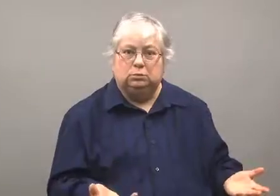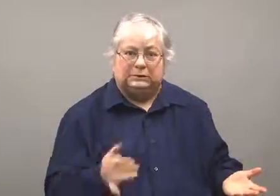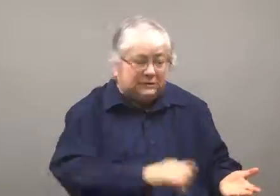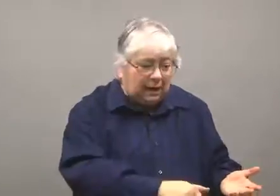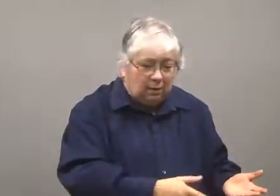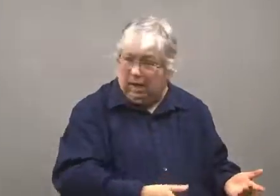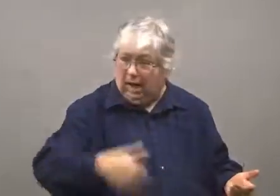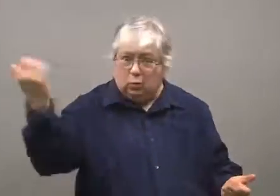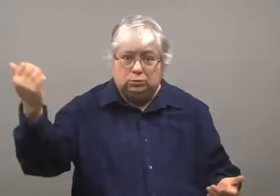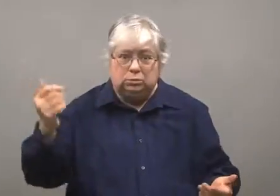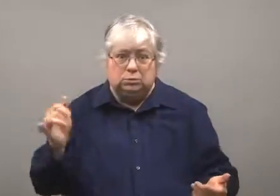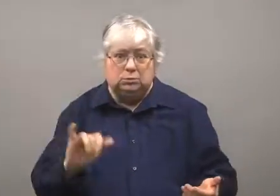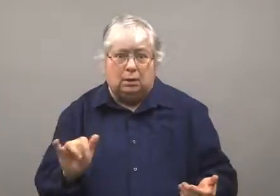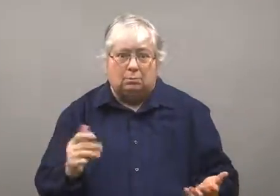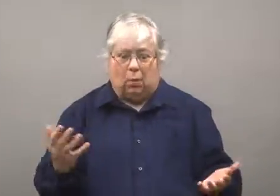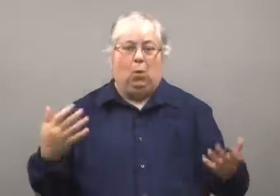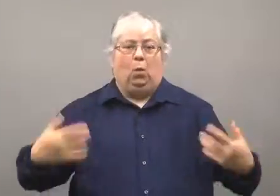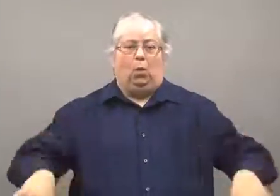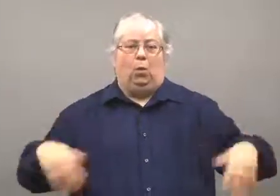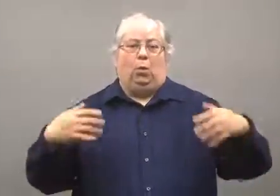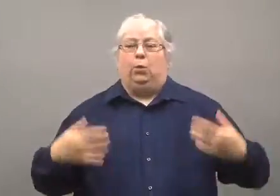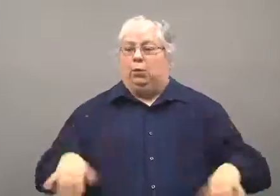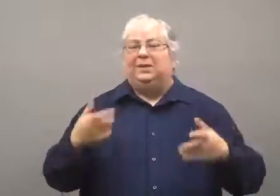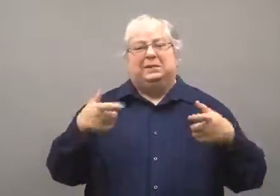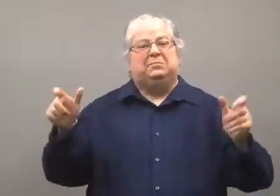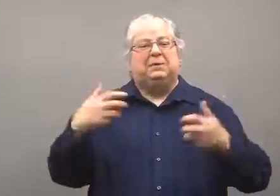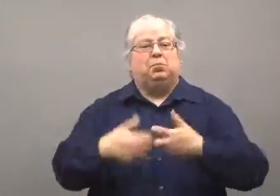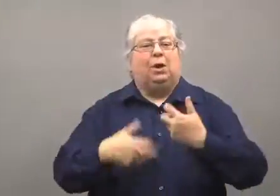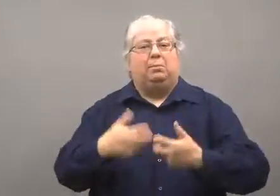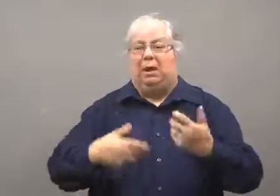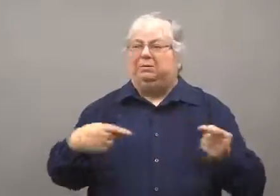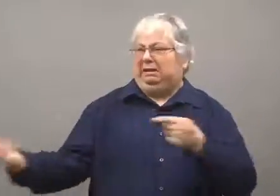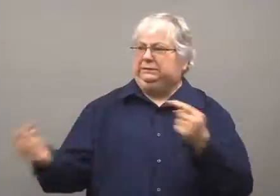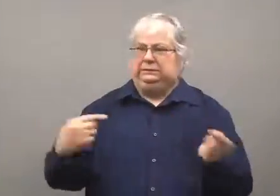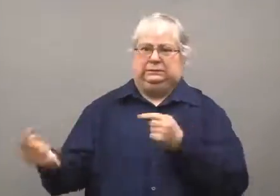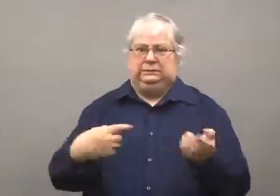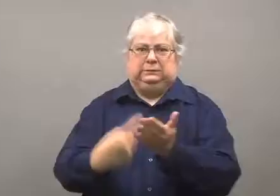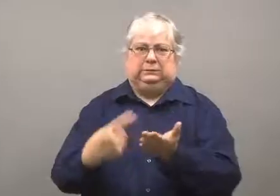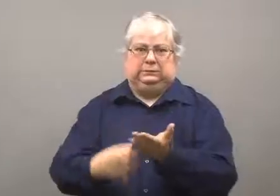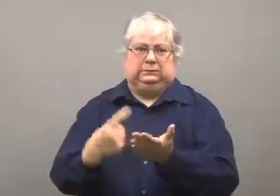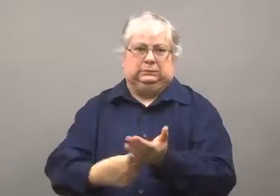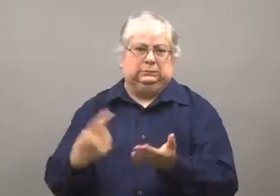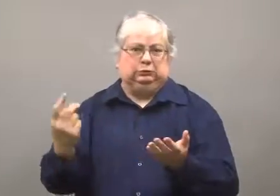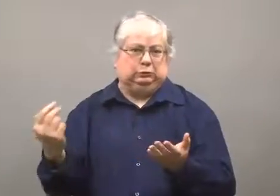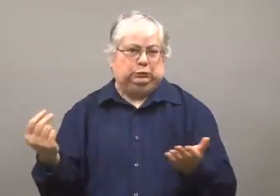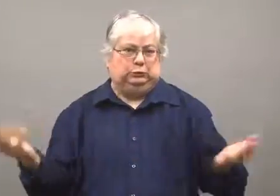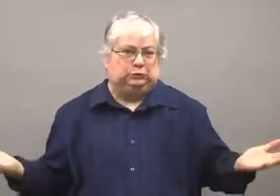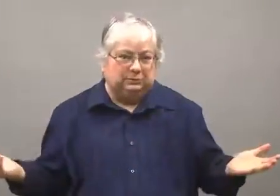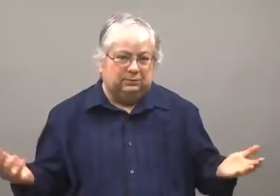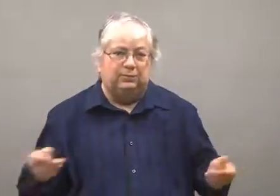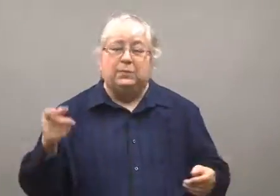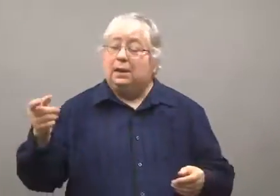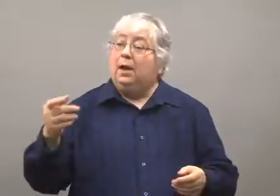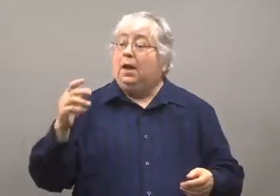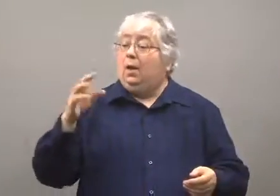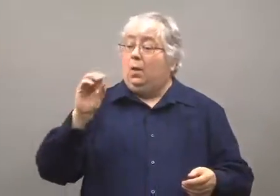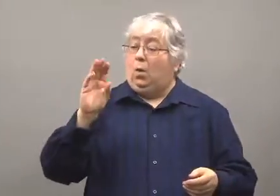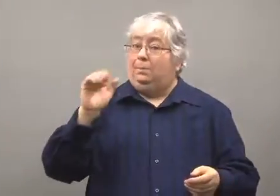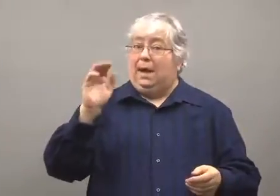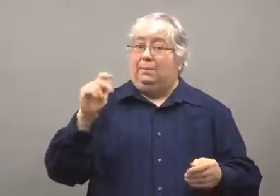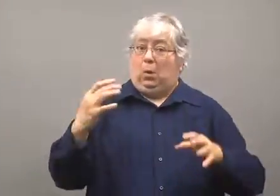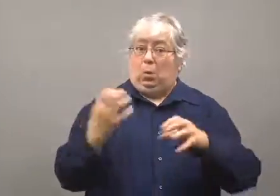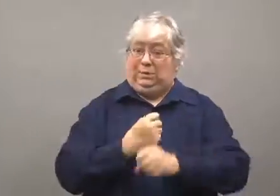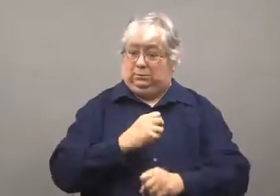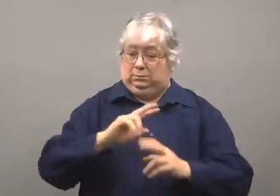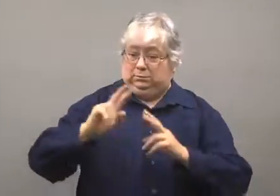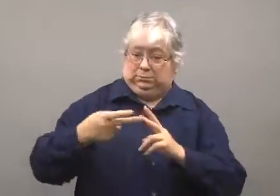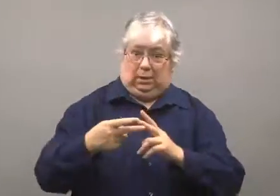Do they stay, or do they have to leave too? It's a huge issue that is hotly debated.